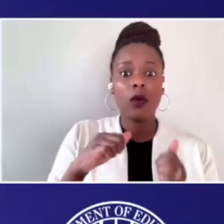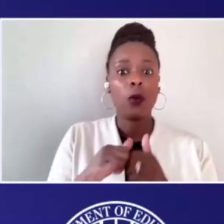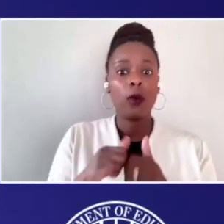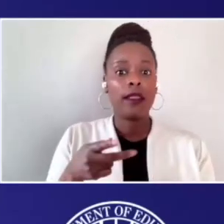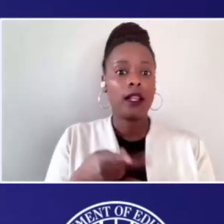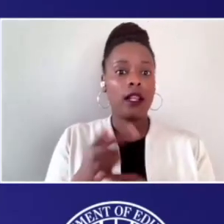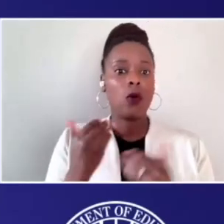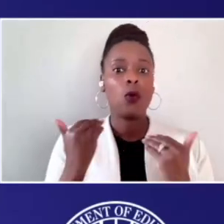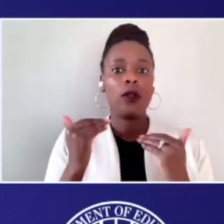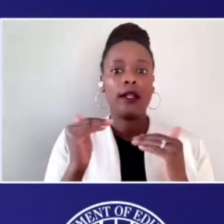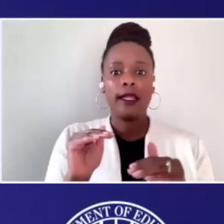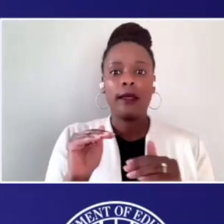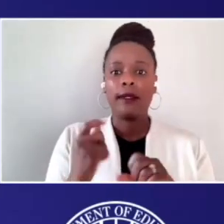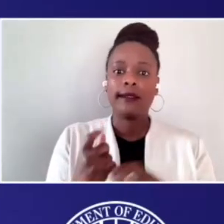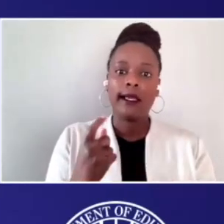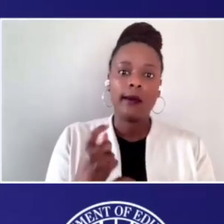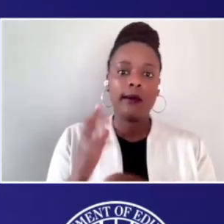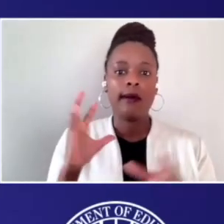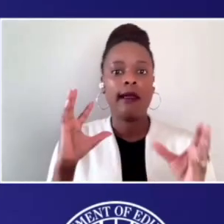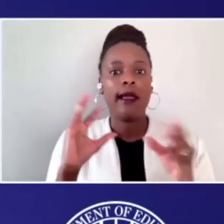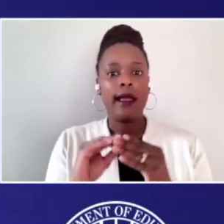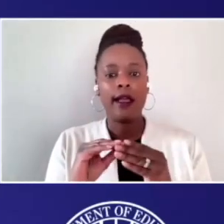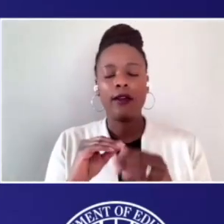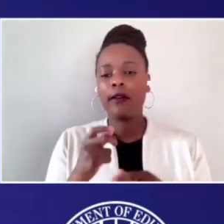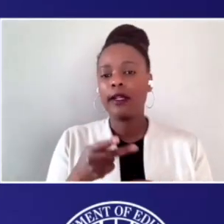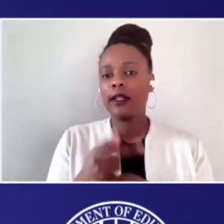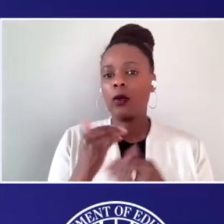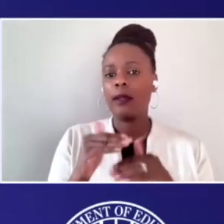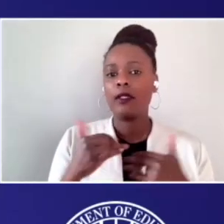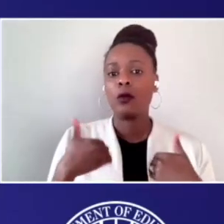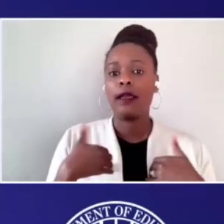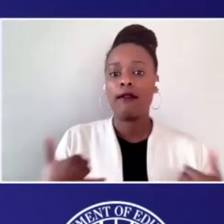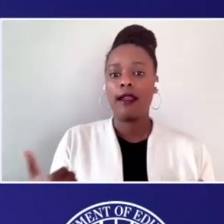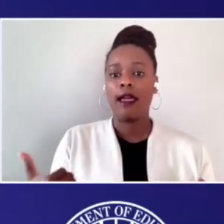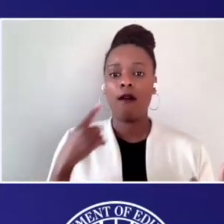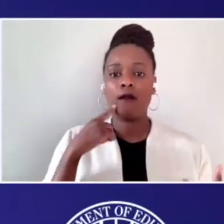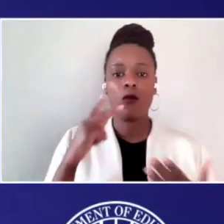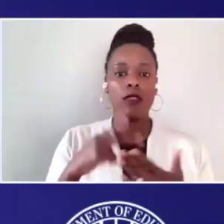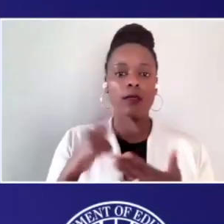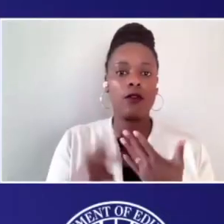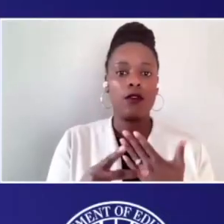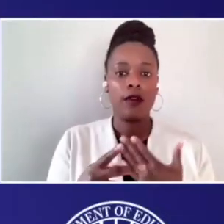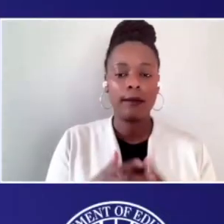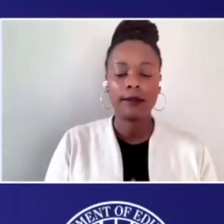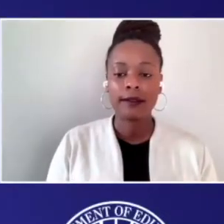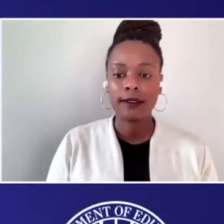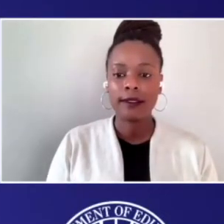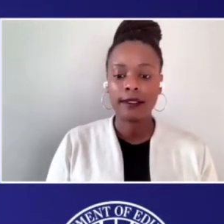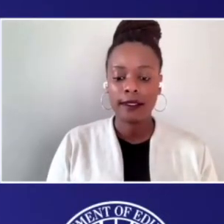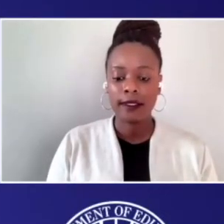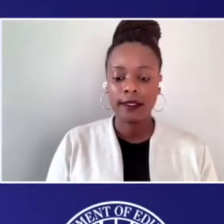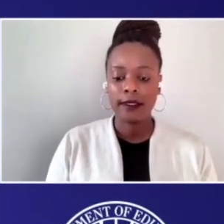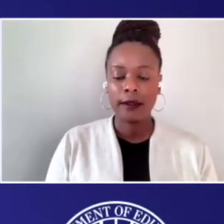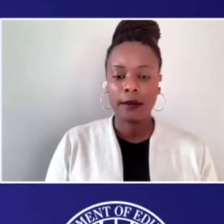the annual and aggregate loan limits that we have right now for our loan programs. So because we don't --